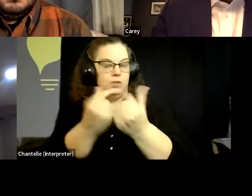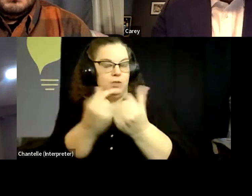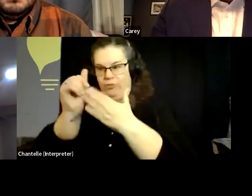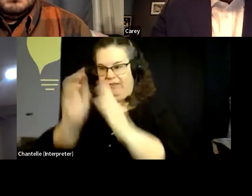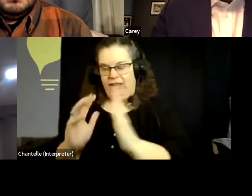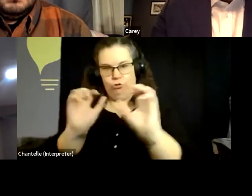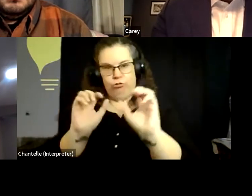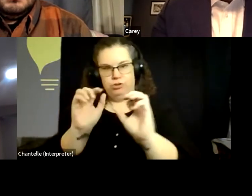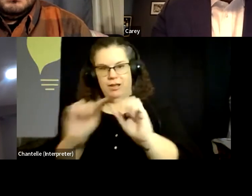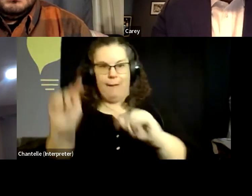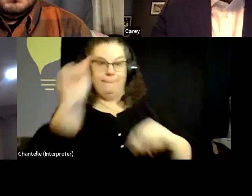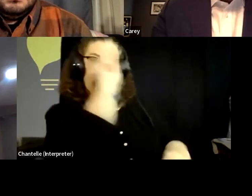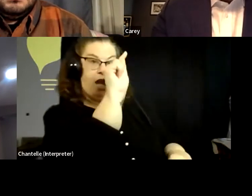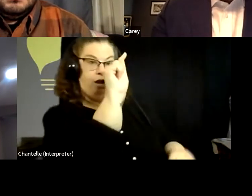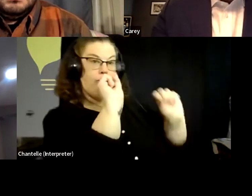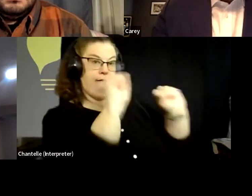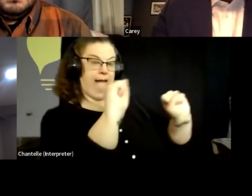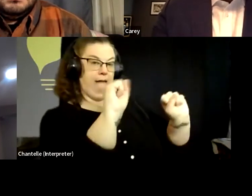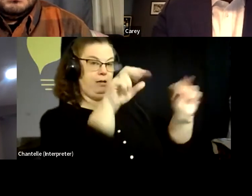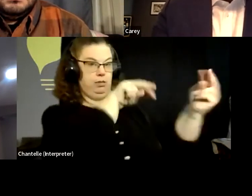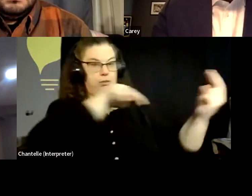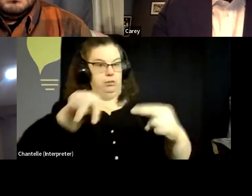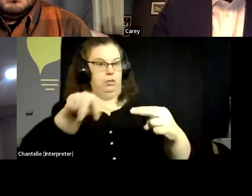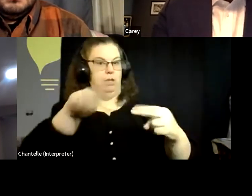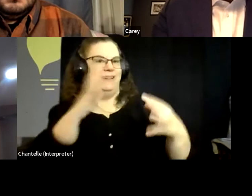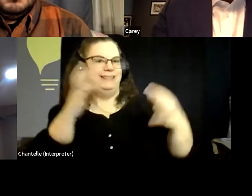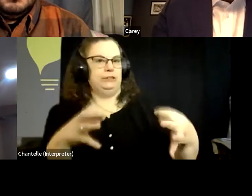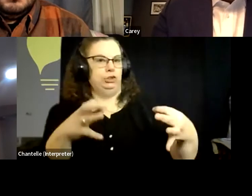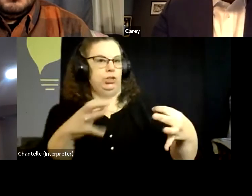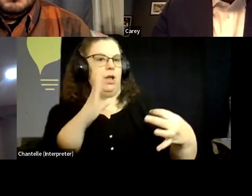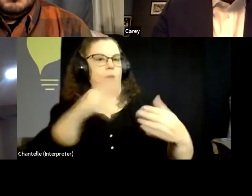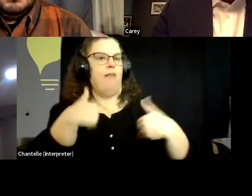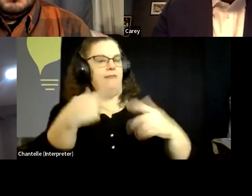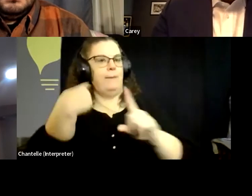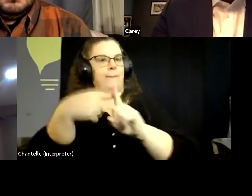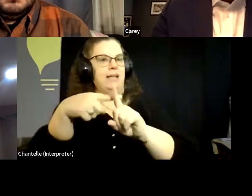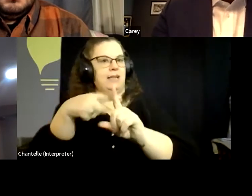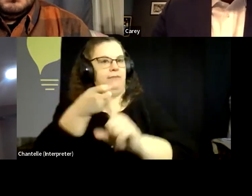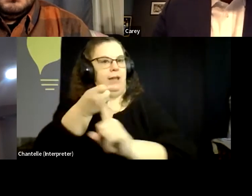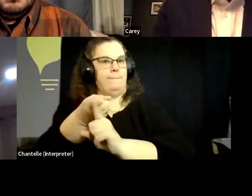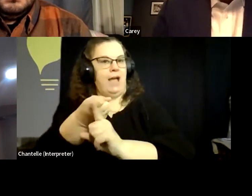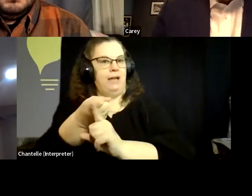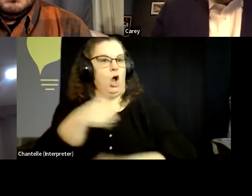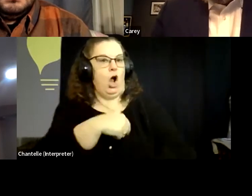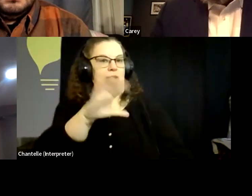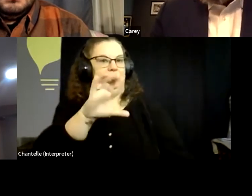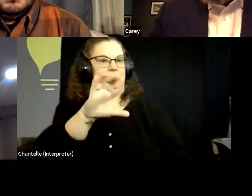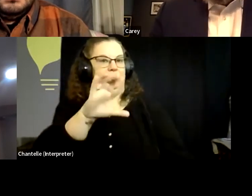decisions that have the most impact. Our CEO is